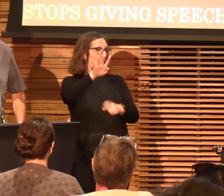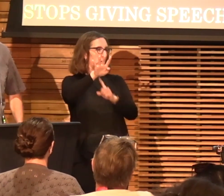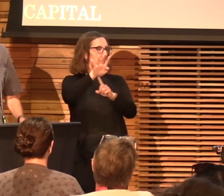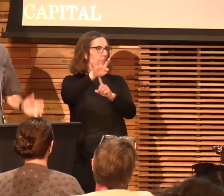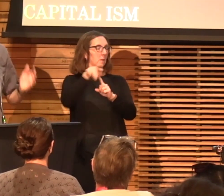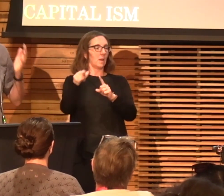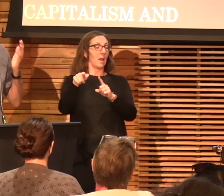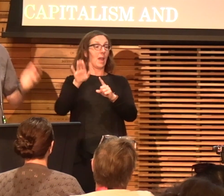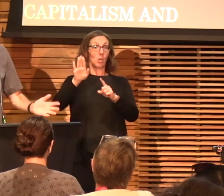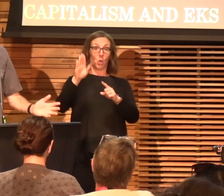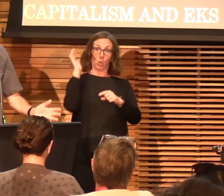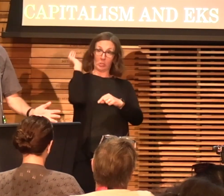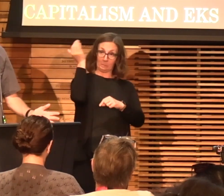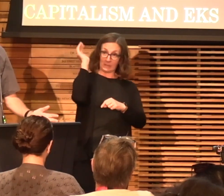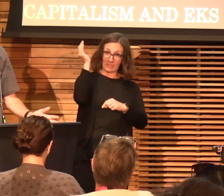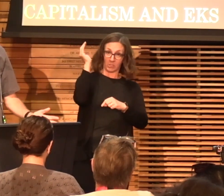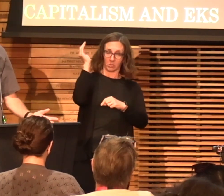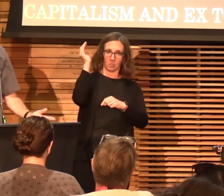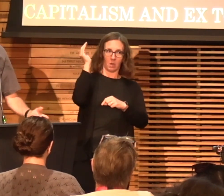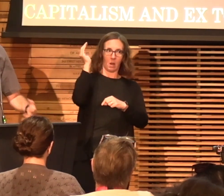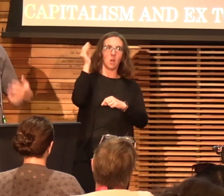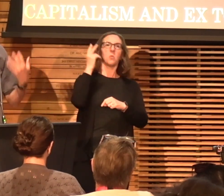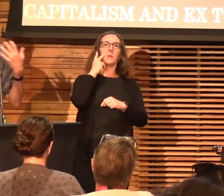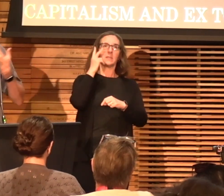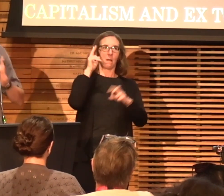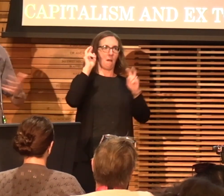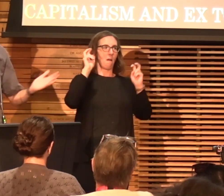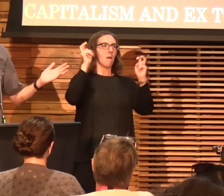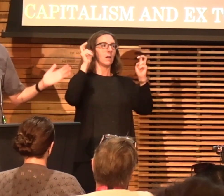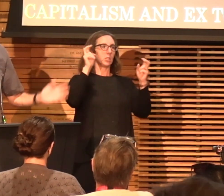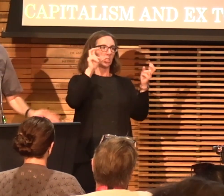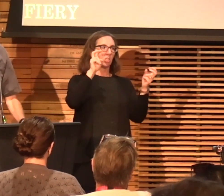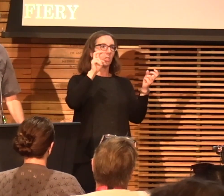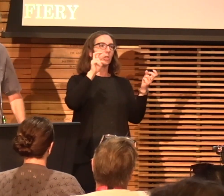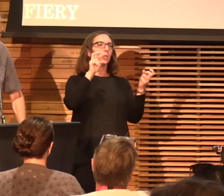and extolling revolution. The fiery rhetoric is gone.